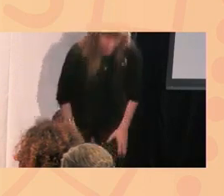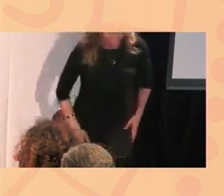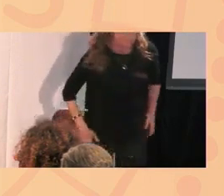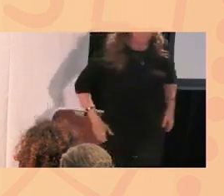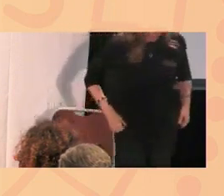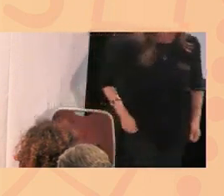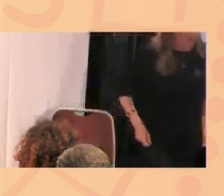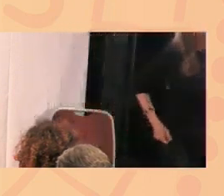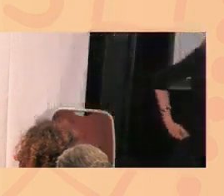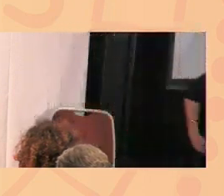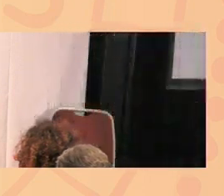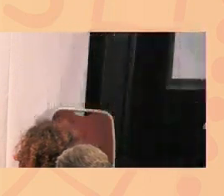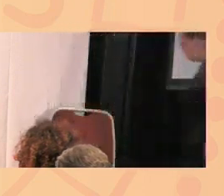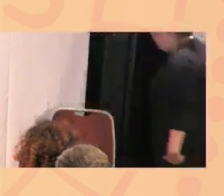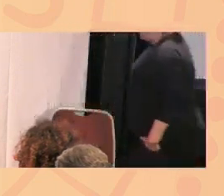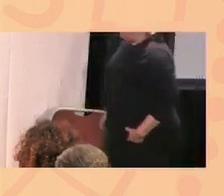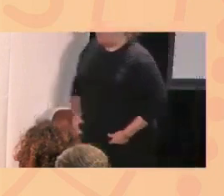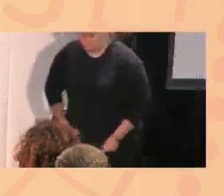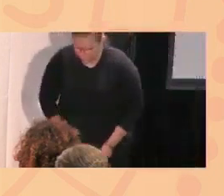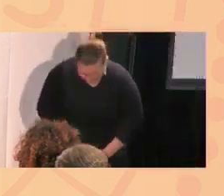as people from Yuendumu or from Arnhem Land.